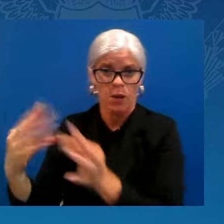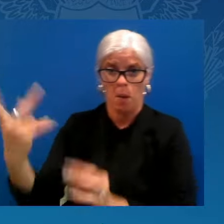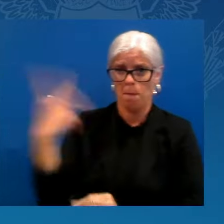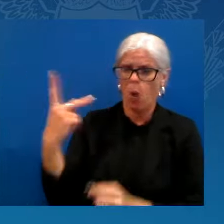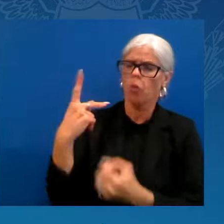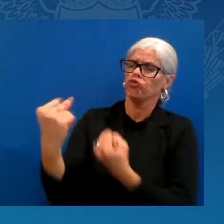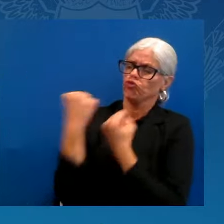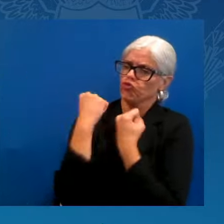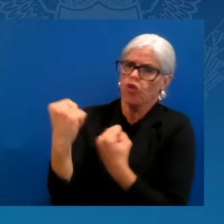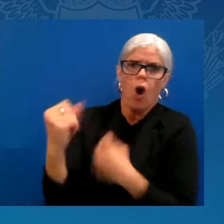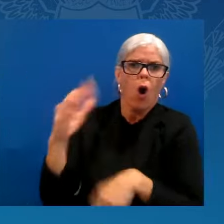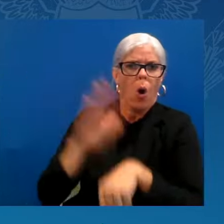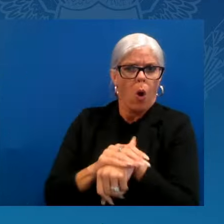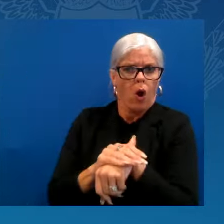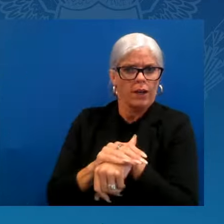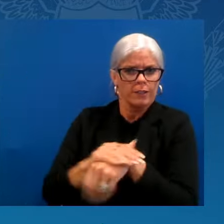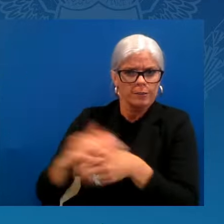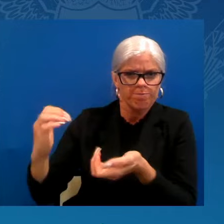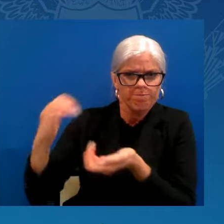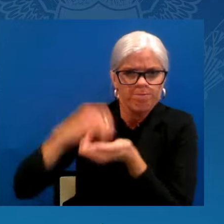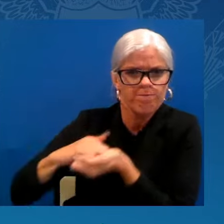and I'll add an independent judiciary.